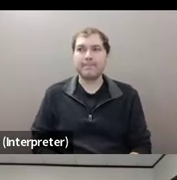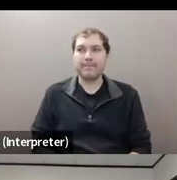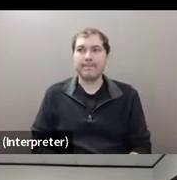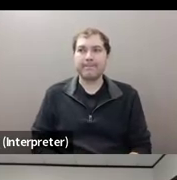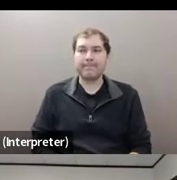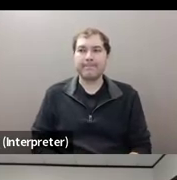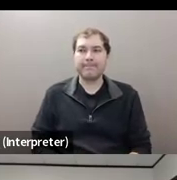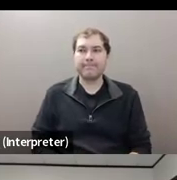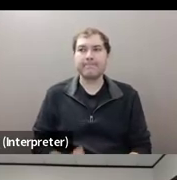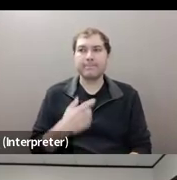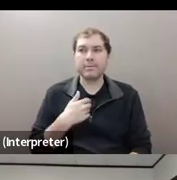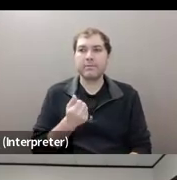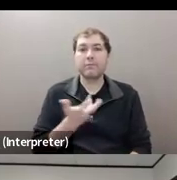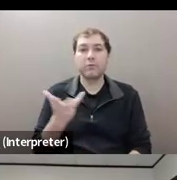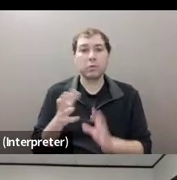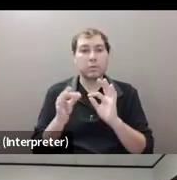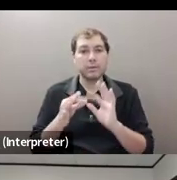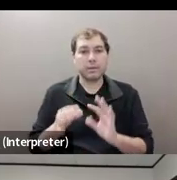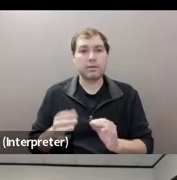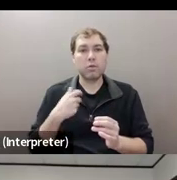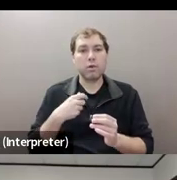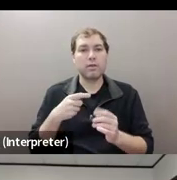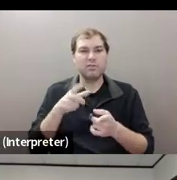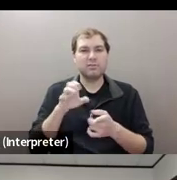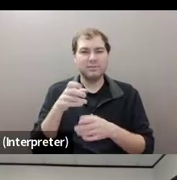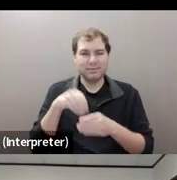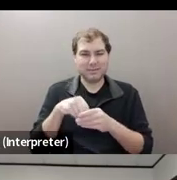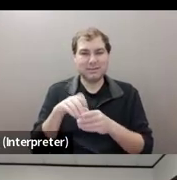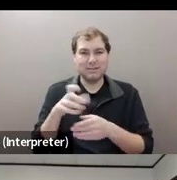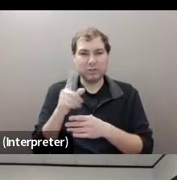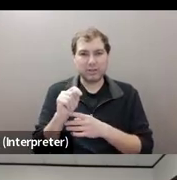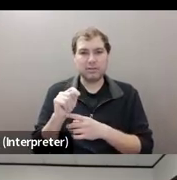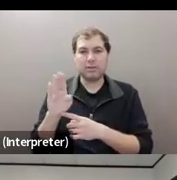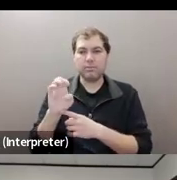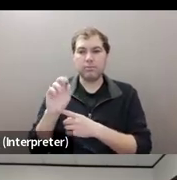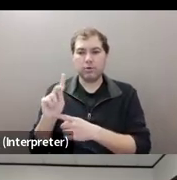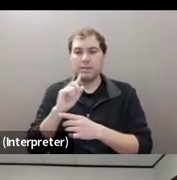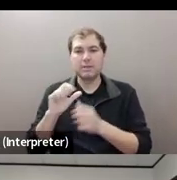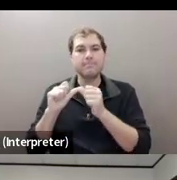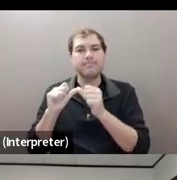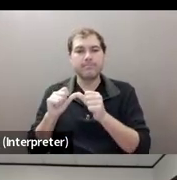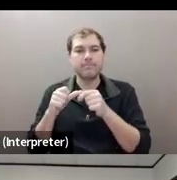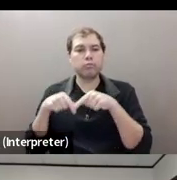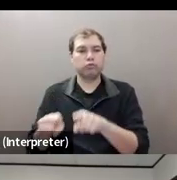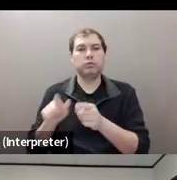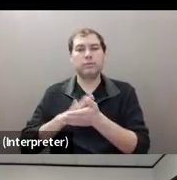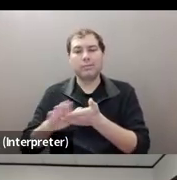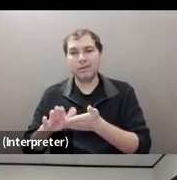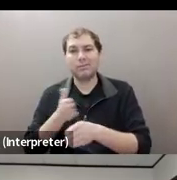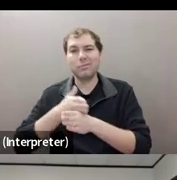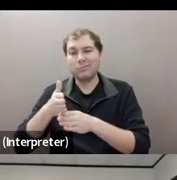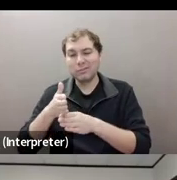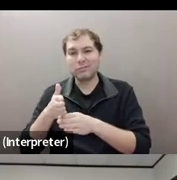Rebecca - APRIL: so we have a few comments that I would like to share that are in the chat. Brooks says Persistence, while remaining polite and or professional.